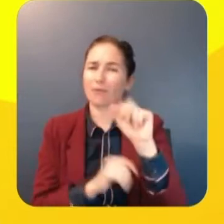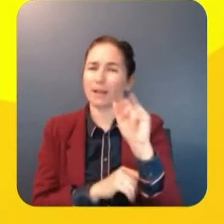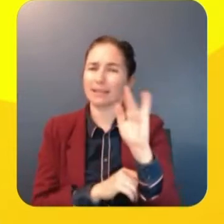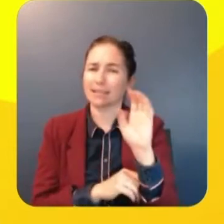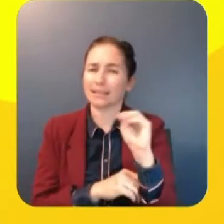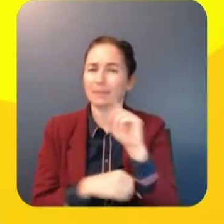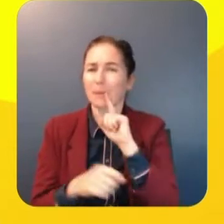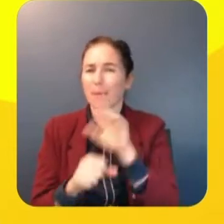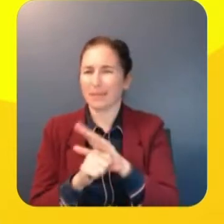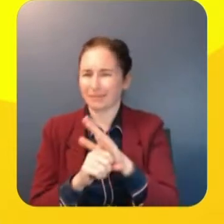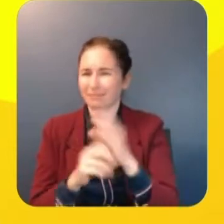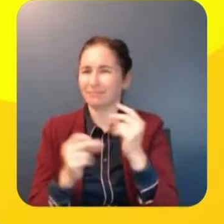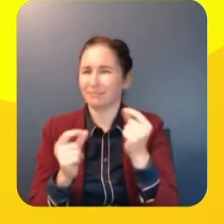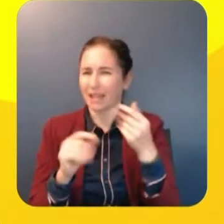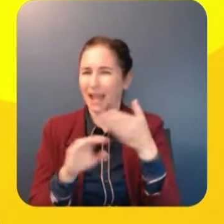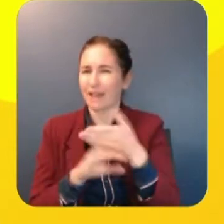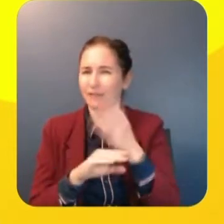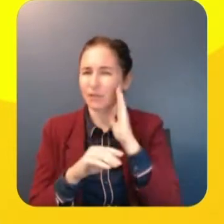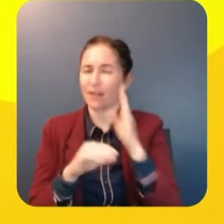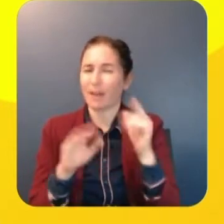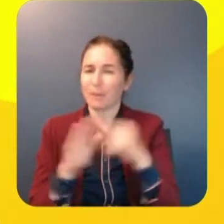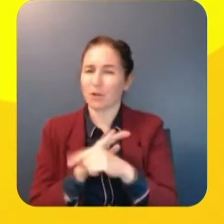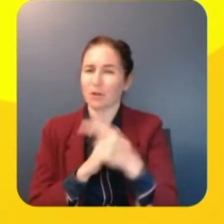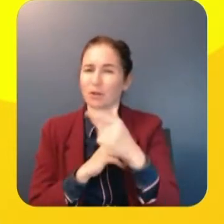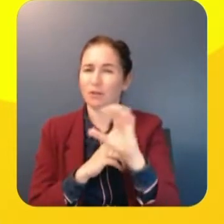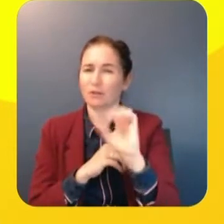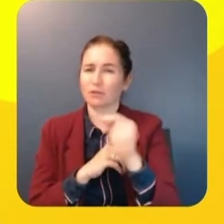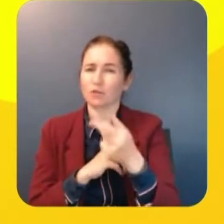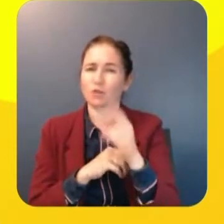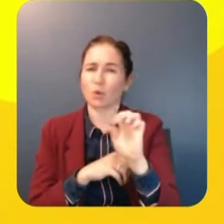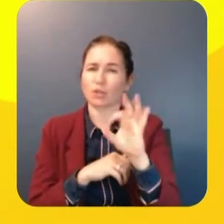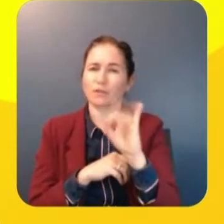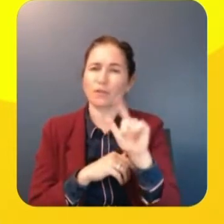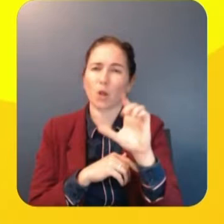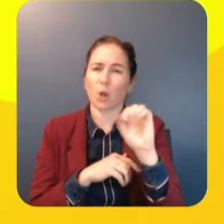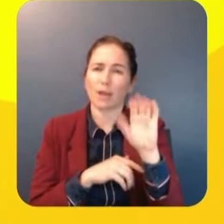the murder and lynching of George Floyd. And Uber we actually took our time.